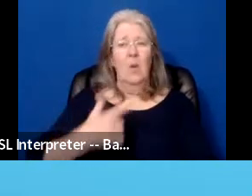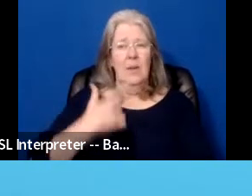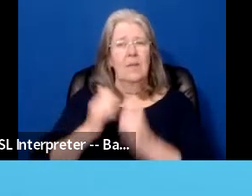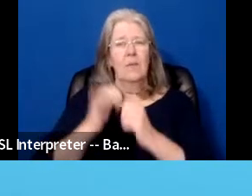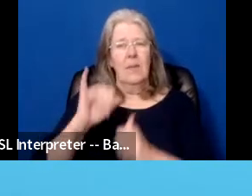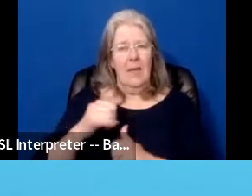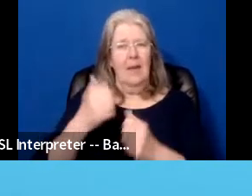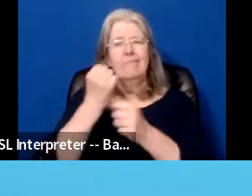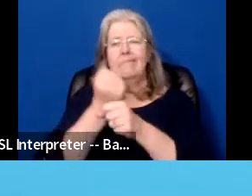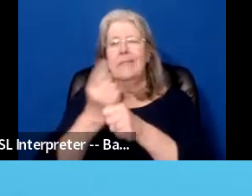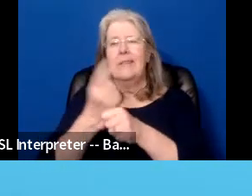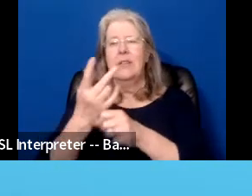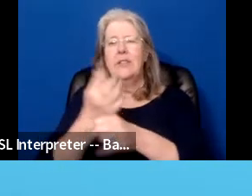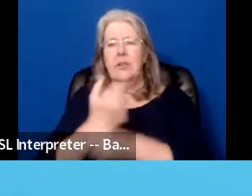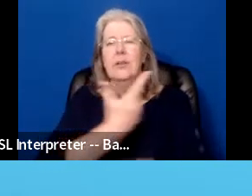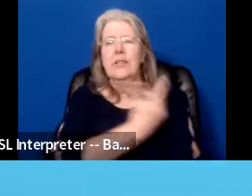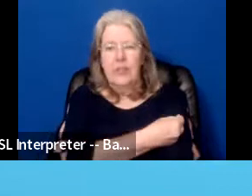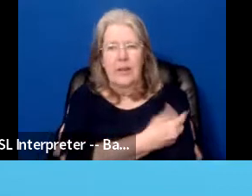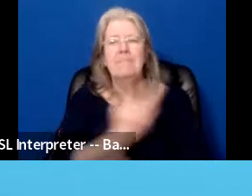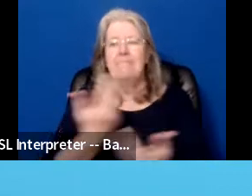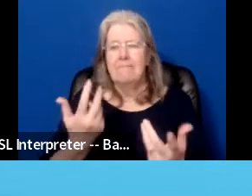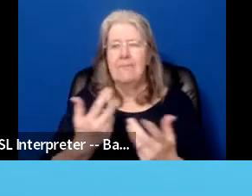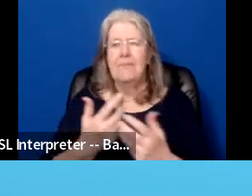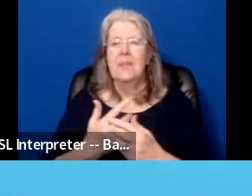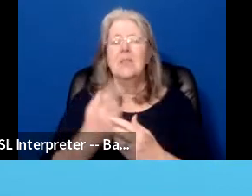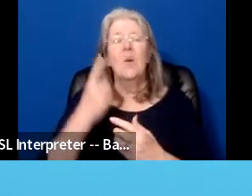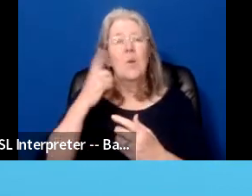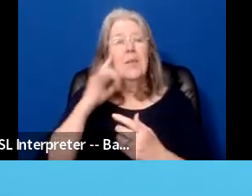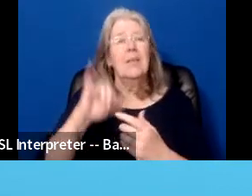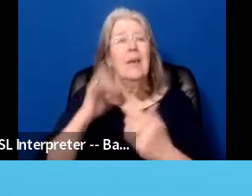And so the flu is endemic and so that's what we're thinking is going to happen eventually